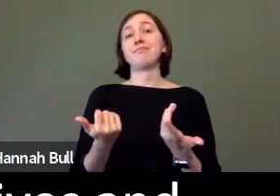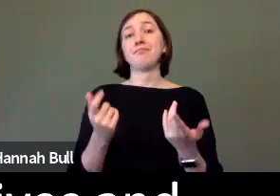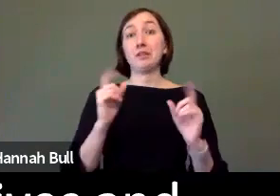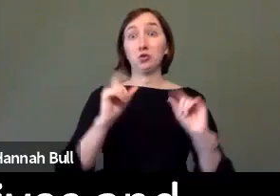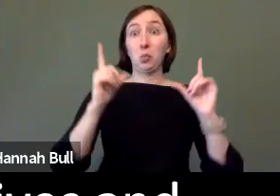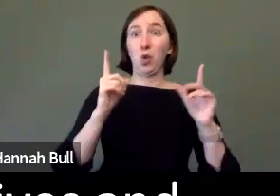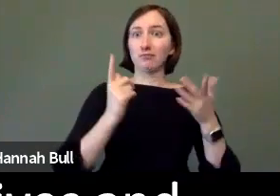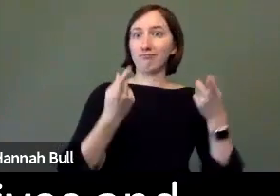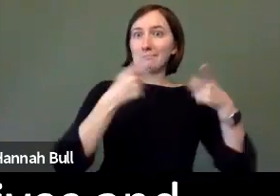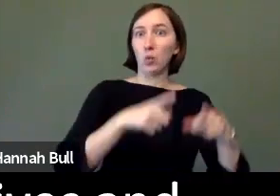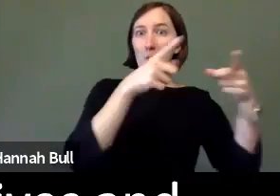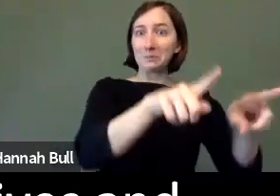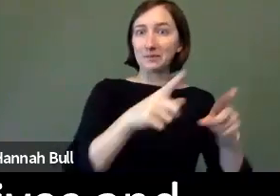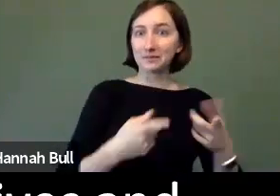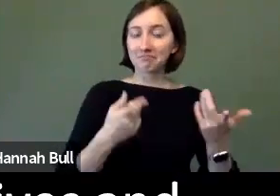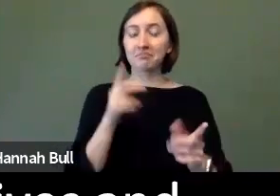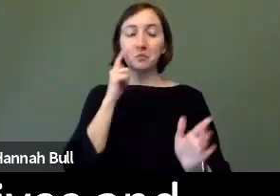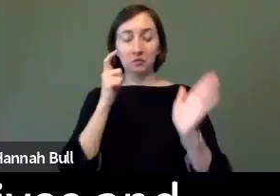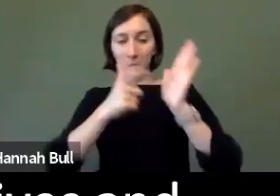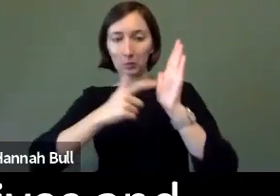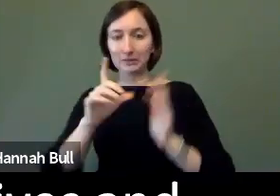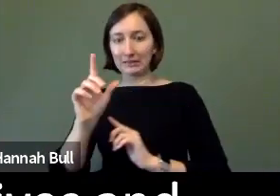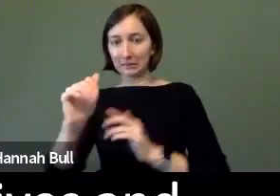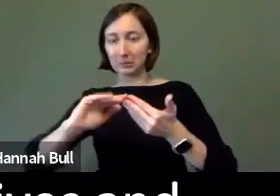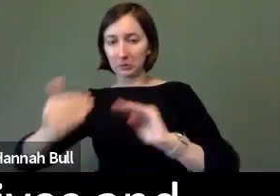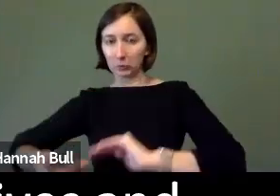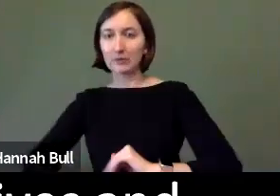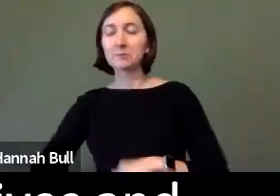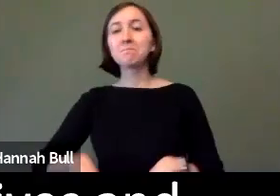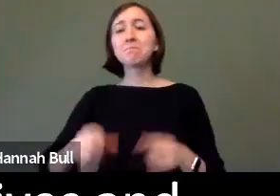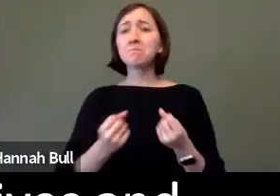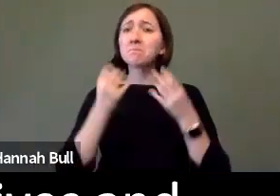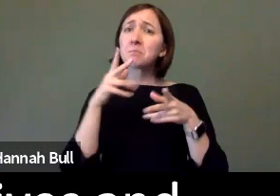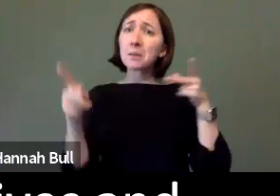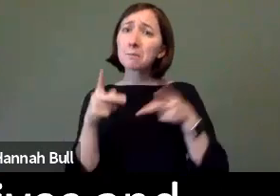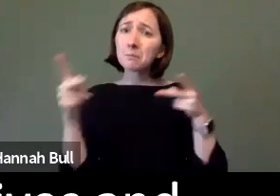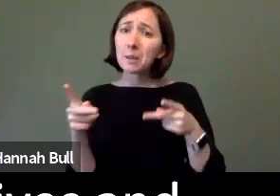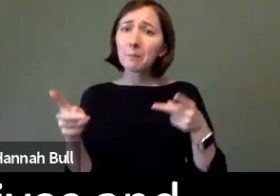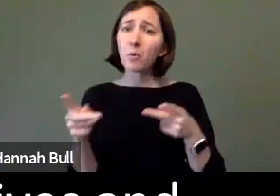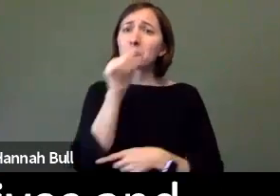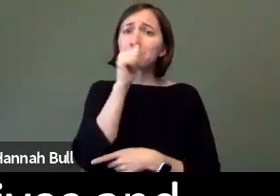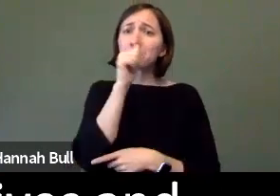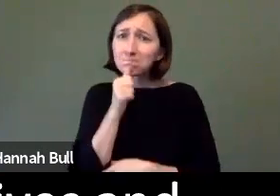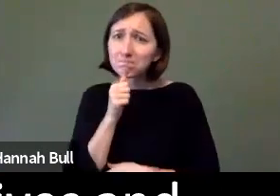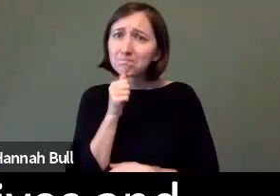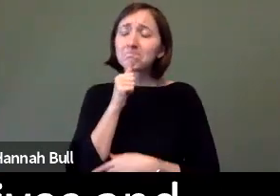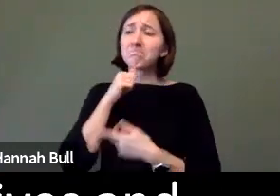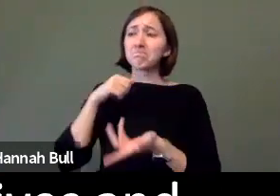A lot of solutions happening there. While many folks with disabilities have faced considerable social and mental health challenges,